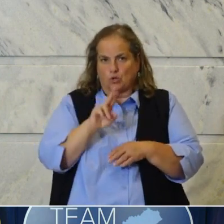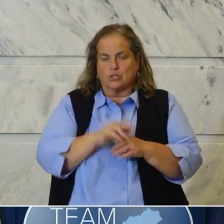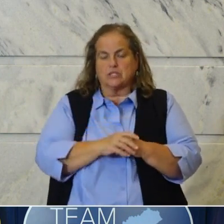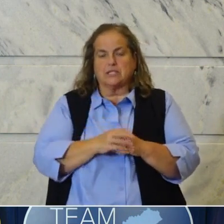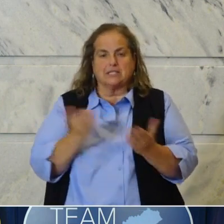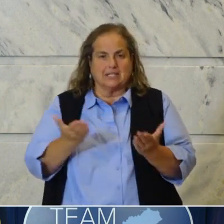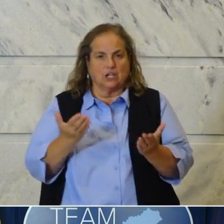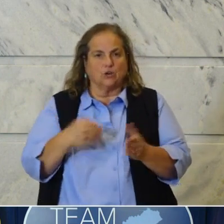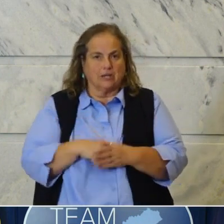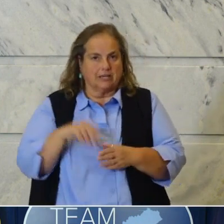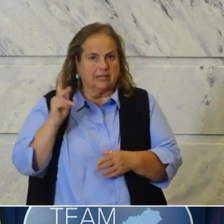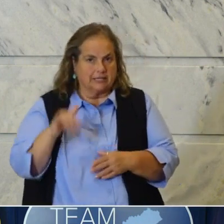in Kentucky.